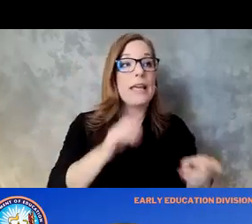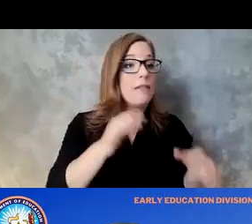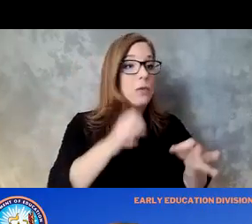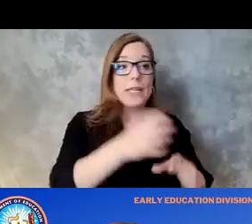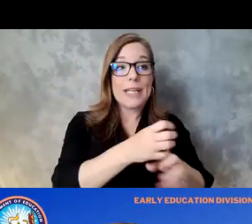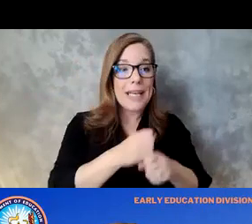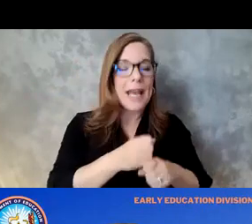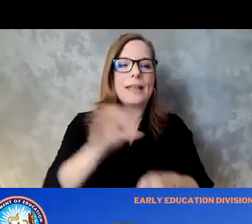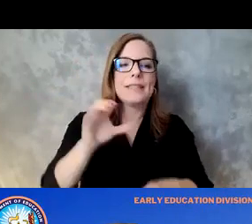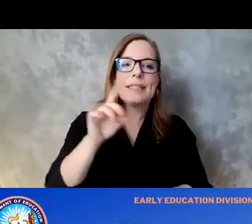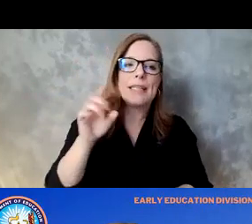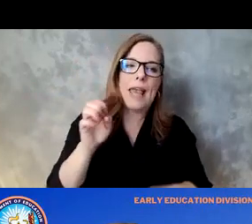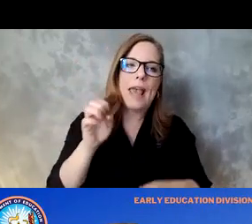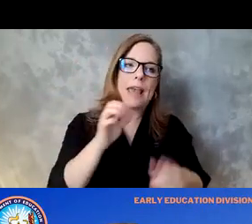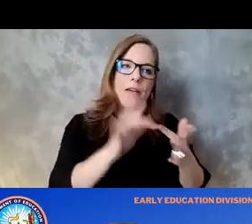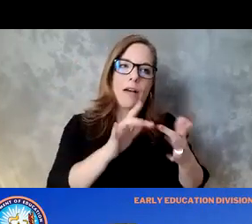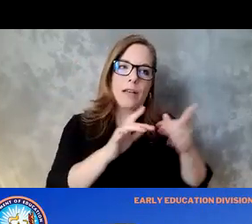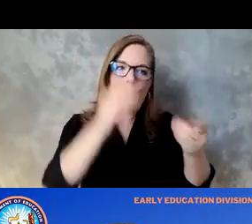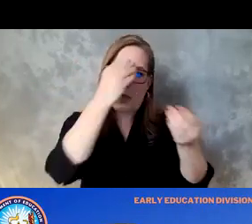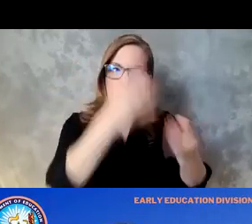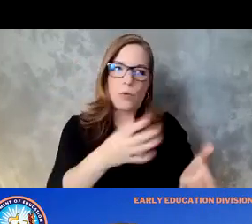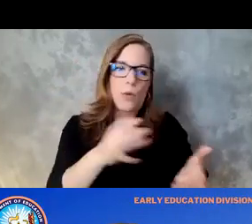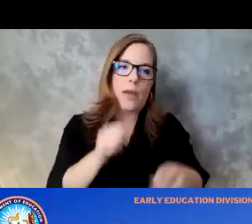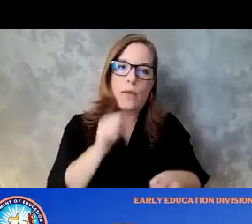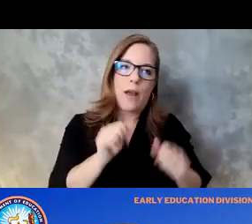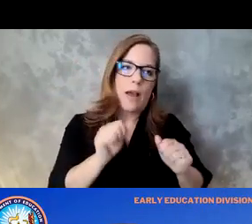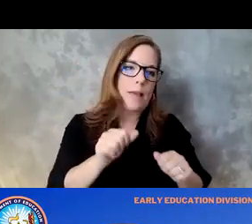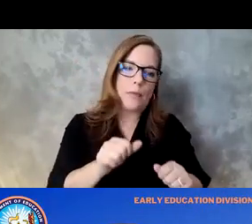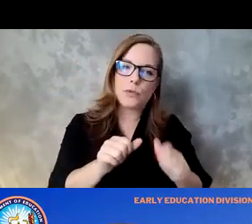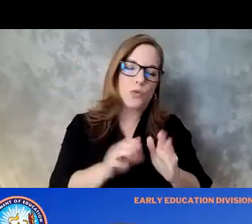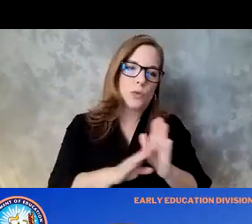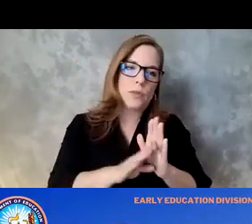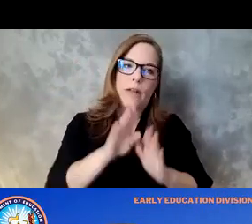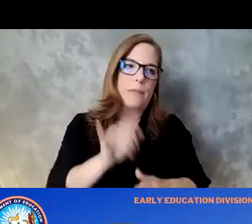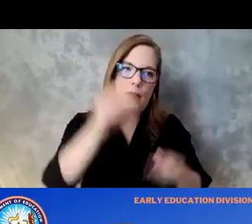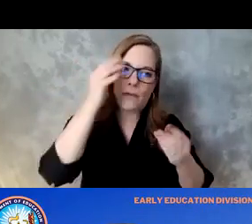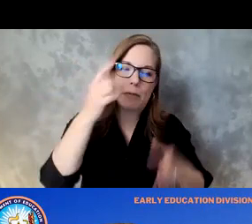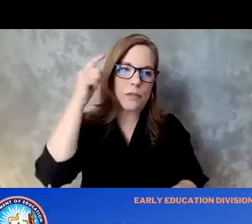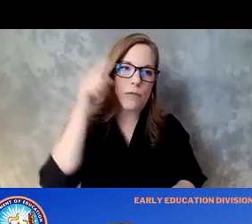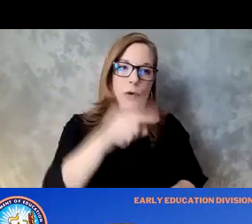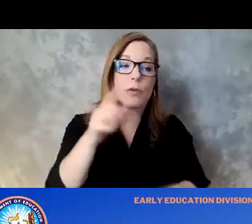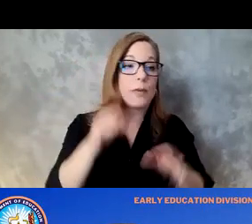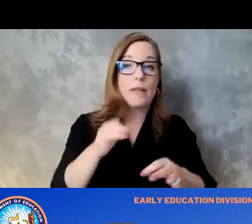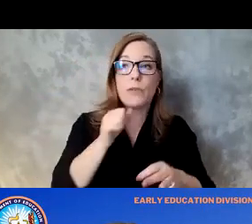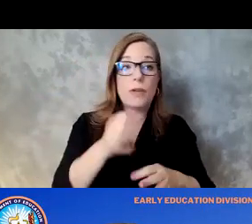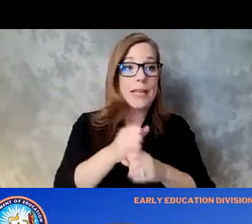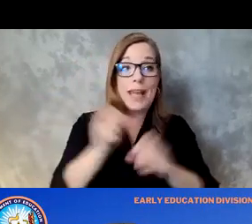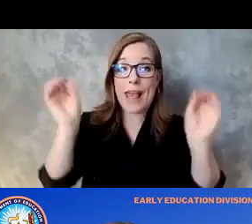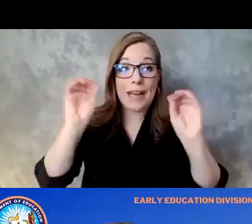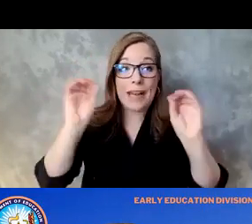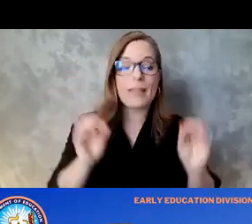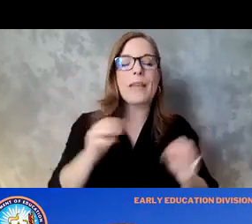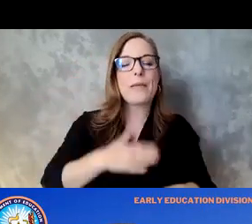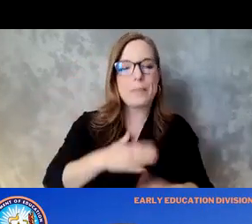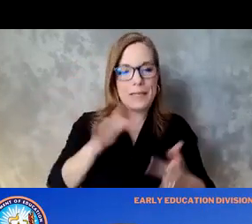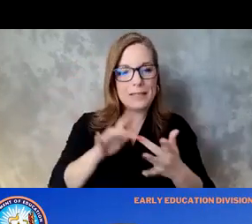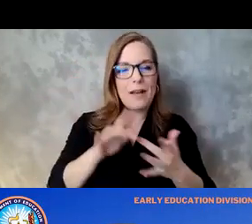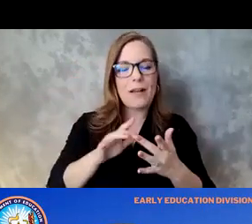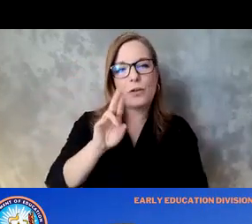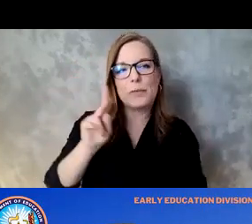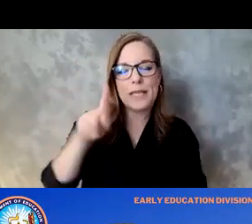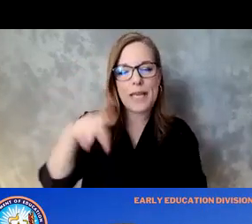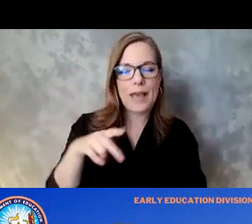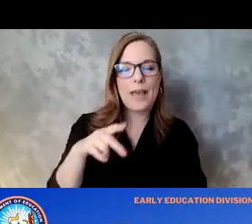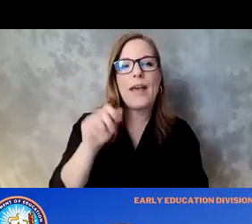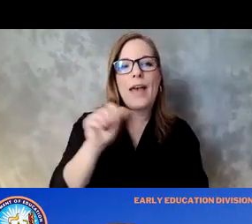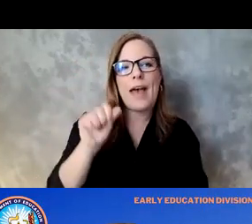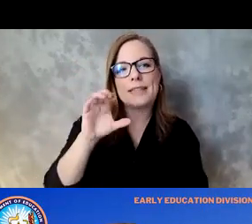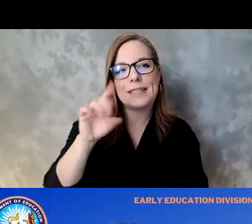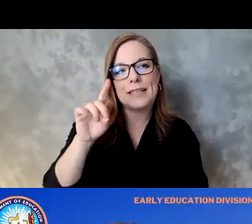to give you. If you have not received any email please email us at UPK.cd UPK@cd UPK@cde.ca.gov.